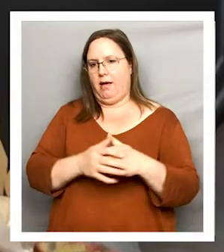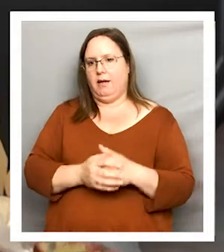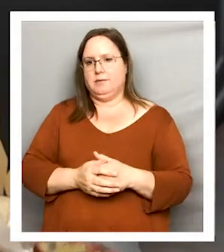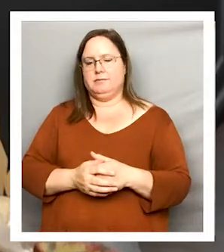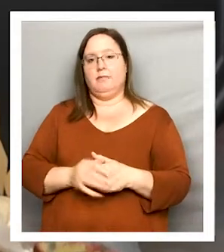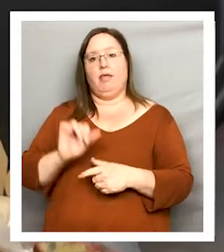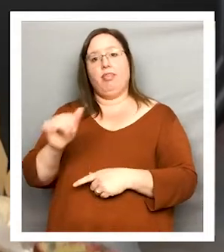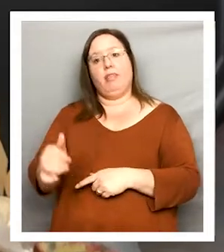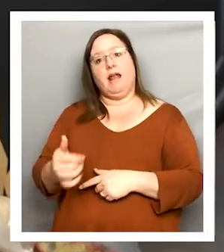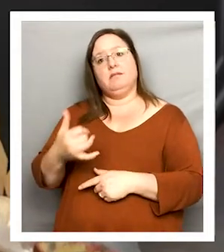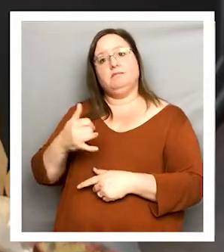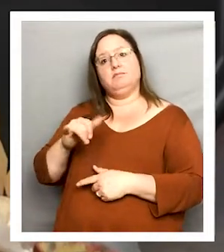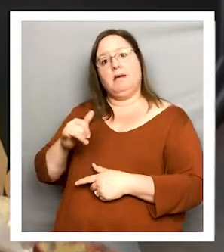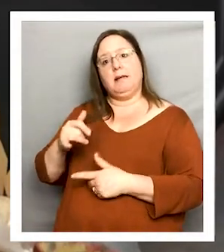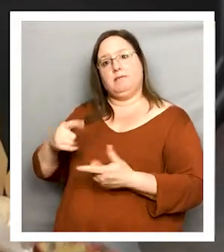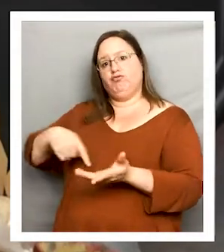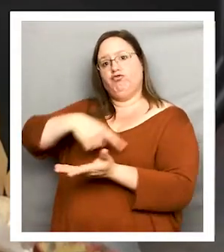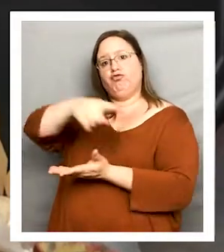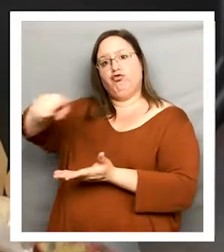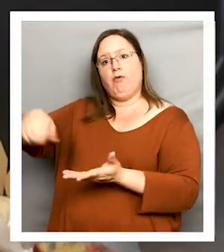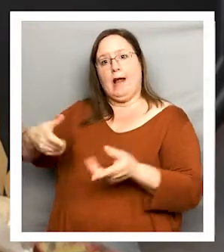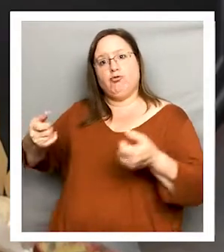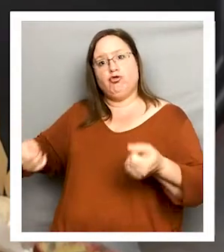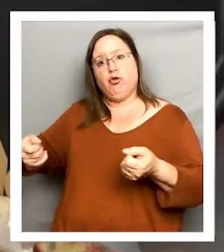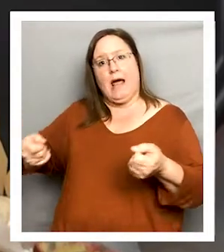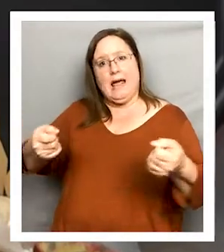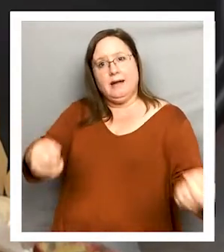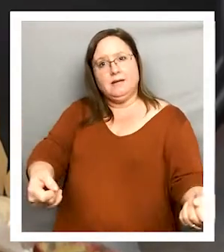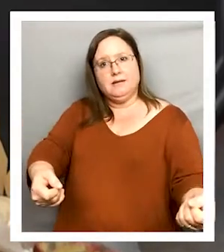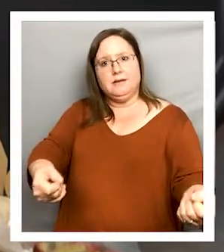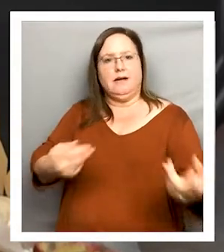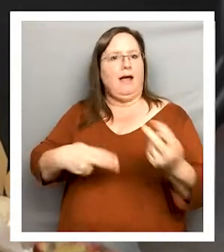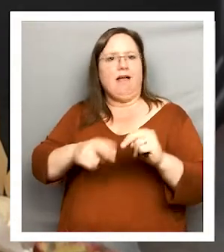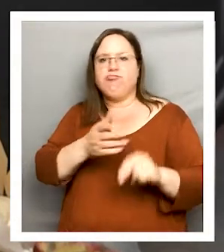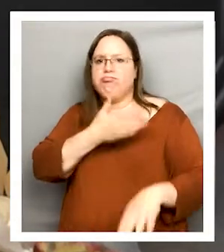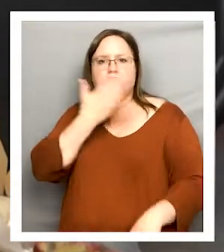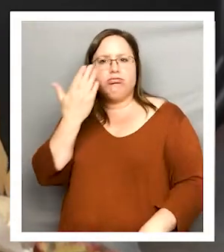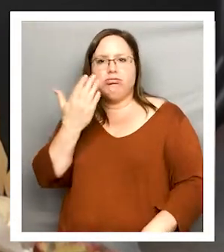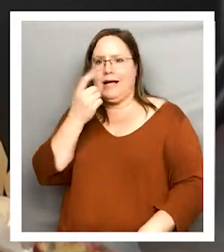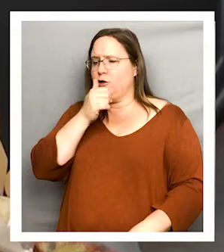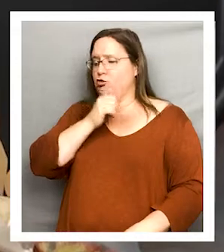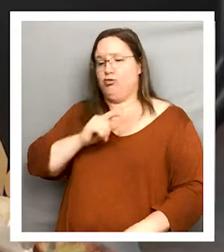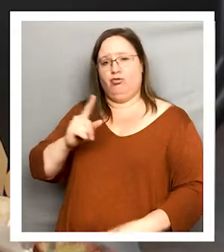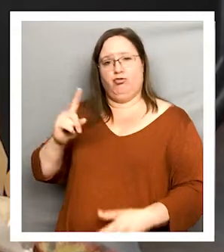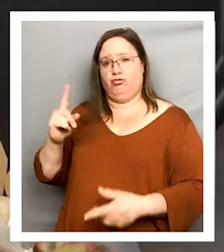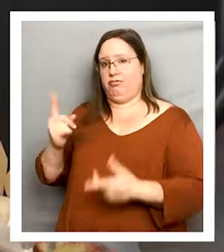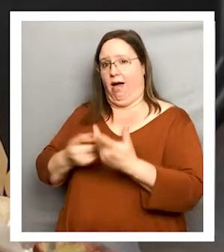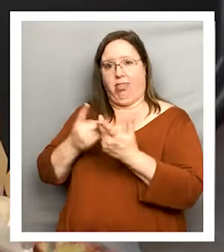you could just use a tupperware or a baking tray anything like that it's completely fine um